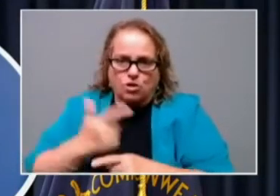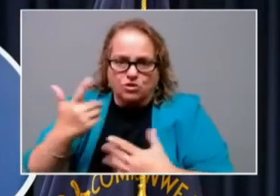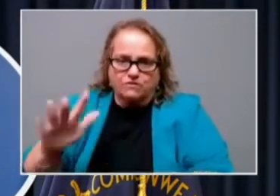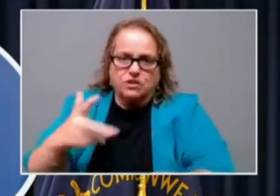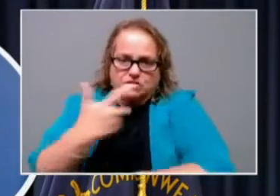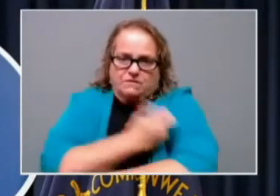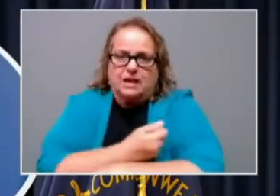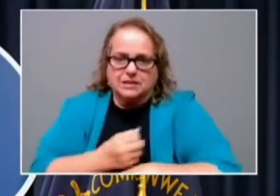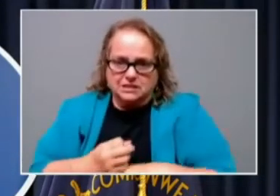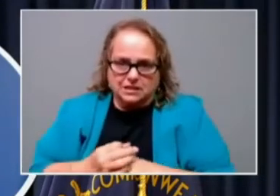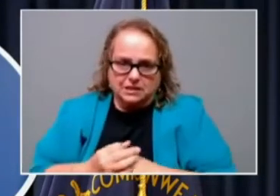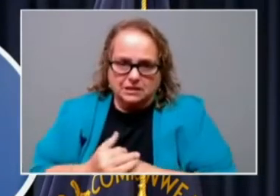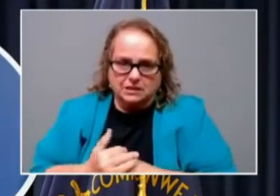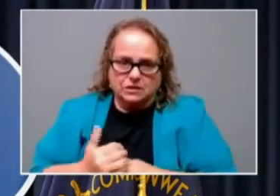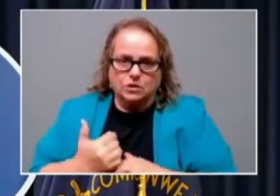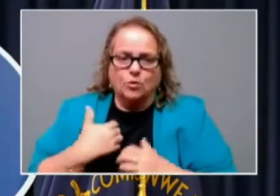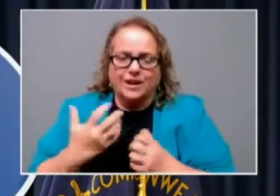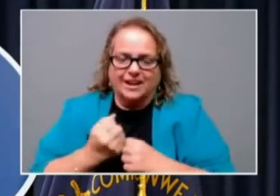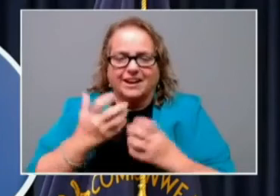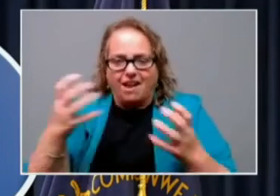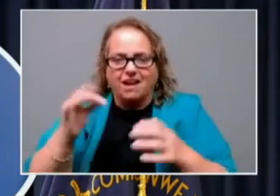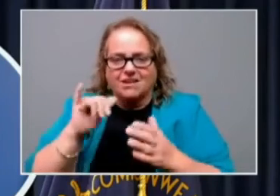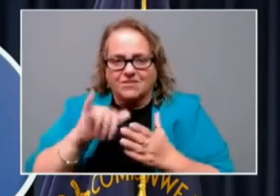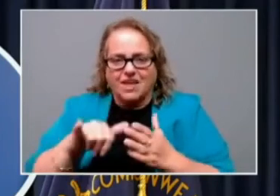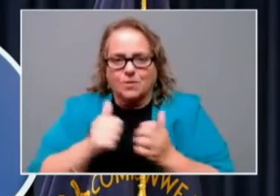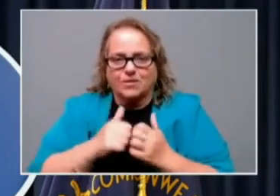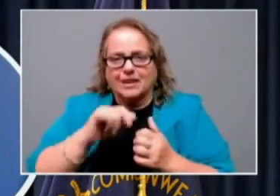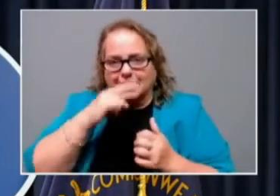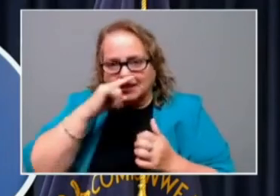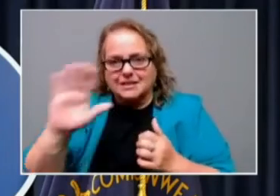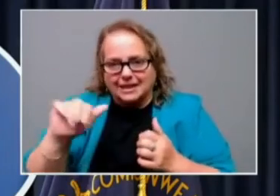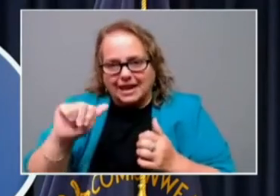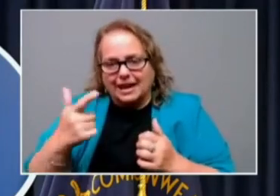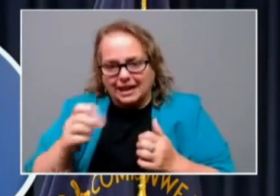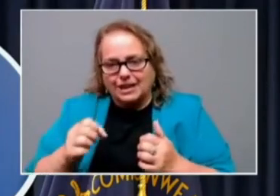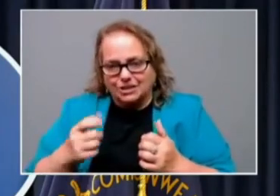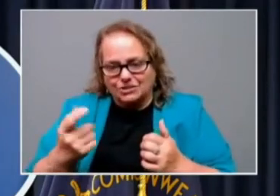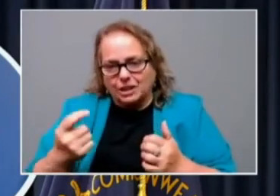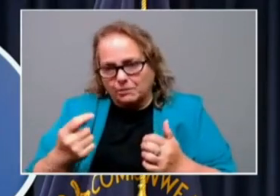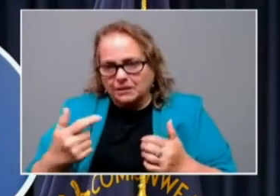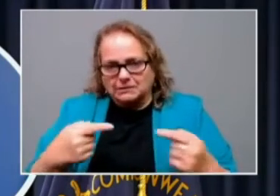get a lot of that with kids around that age. But I believe in these vaccines. I